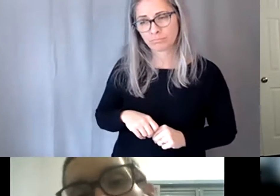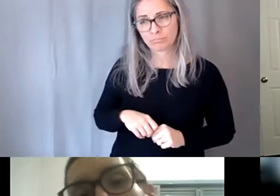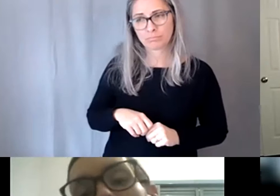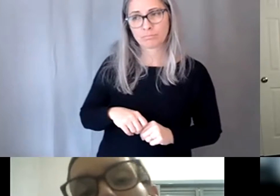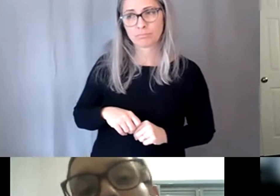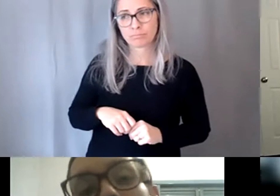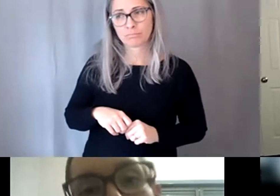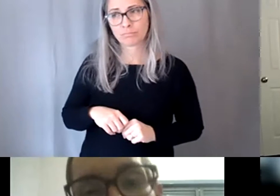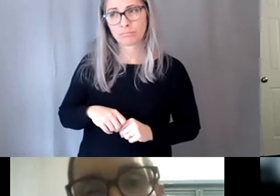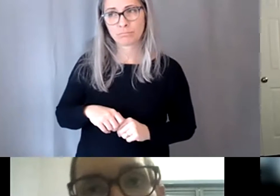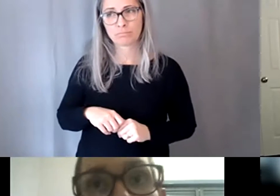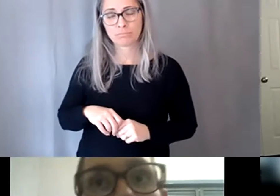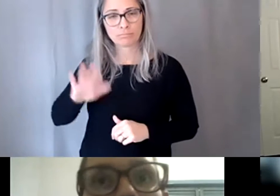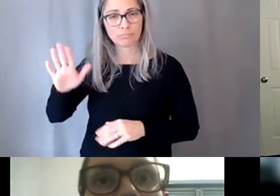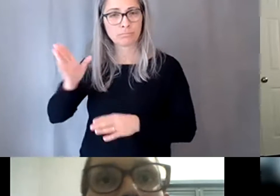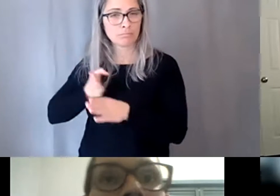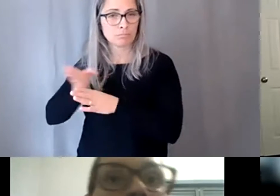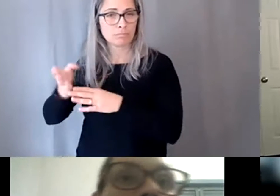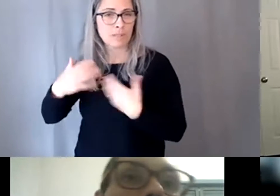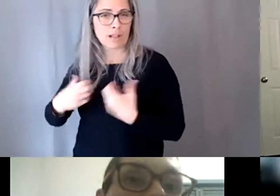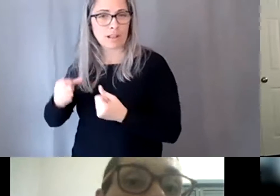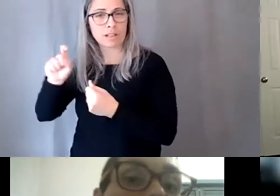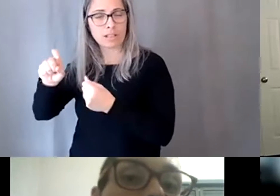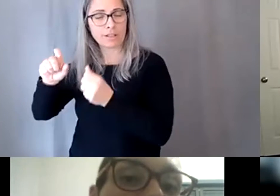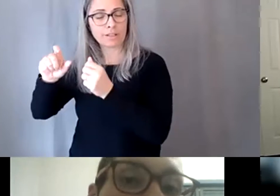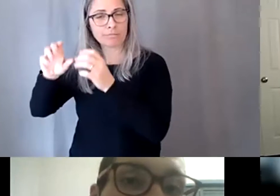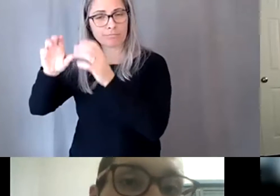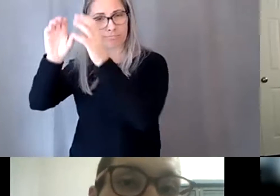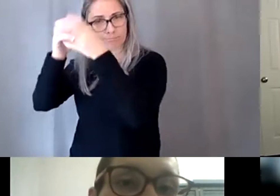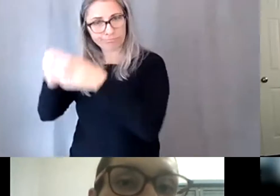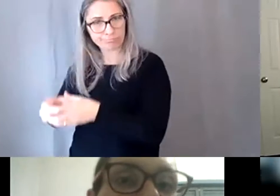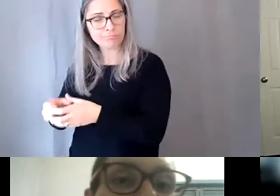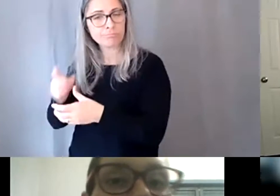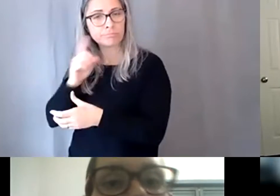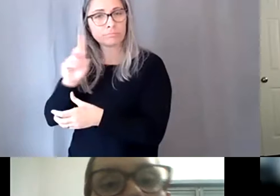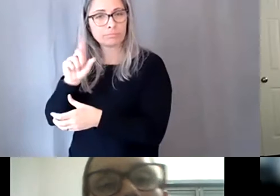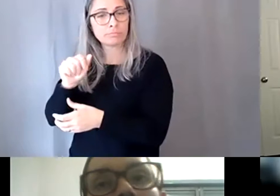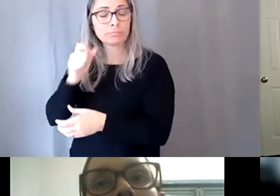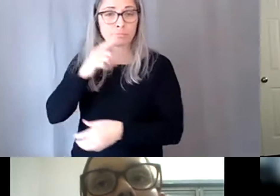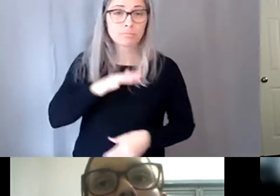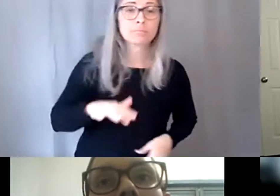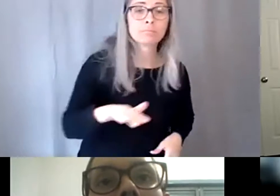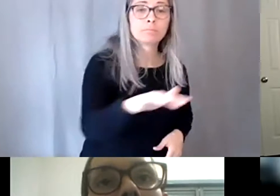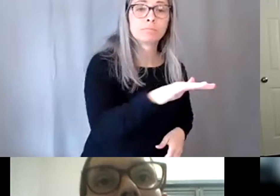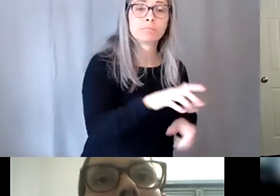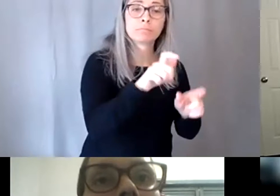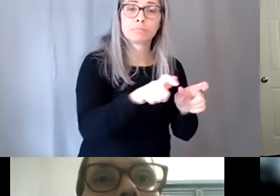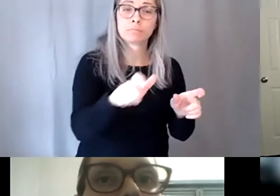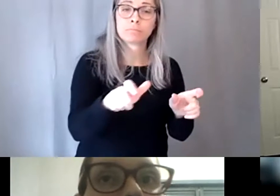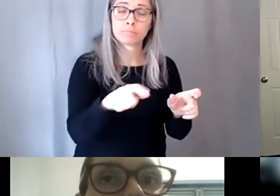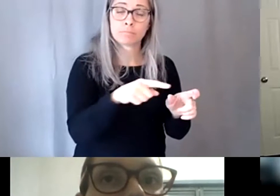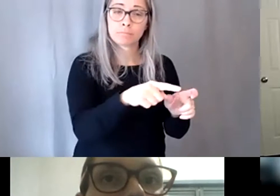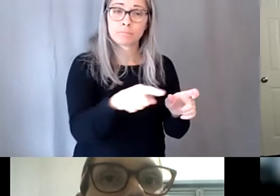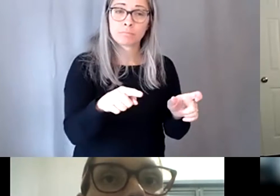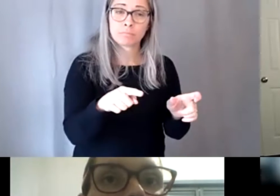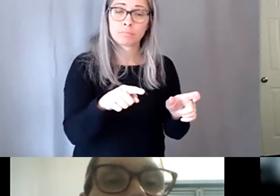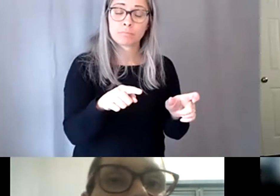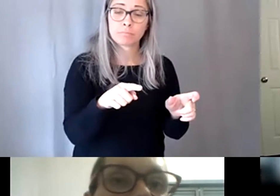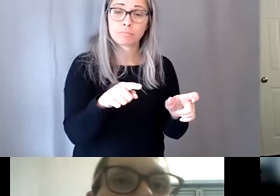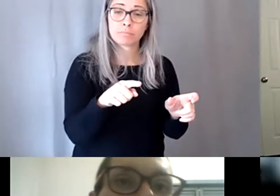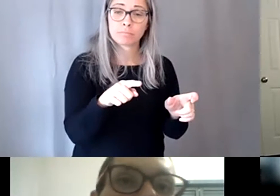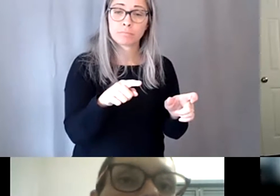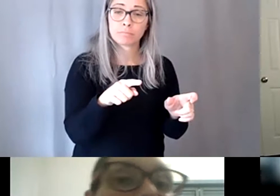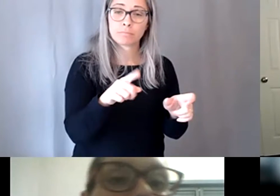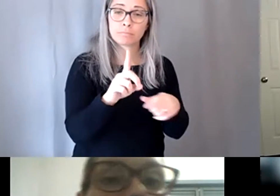disability but the disabled people are going to